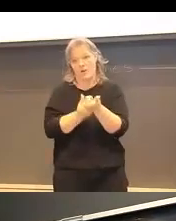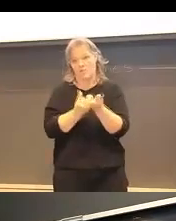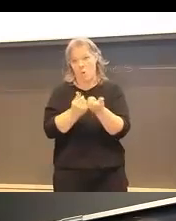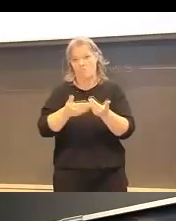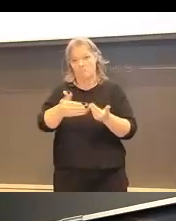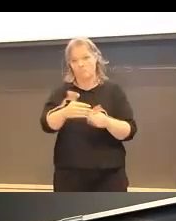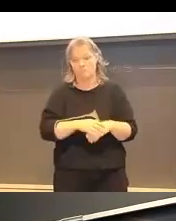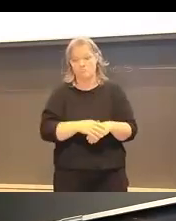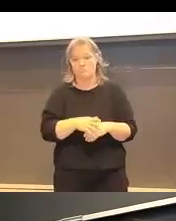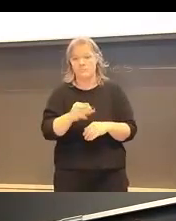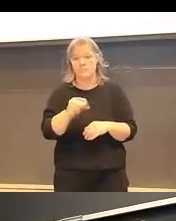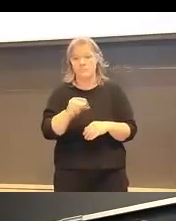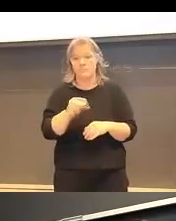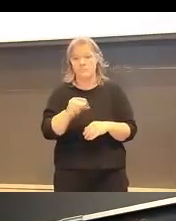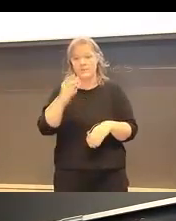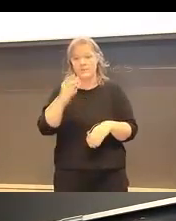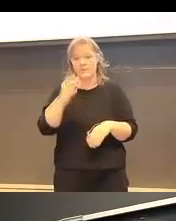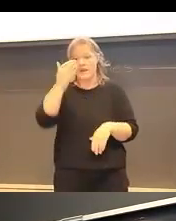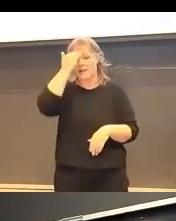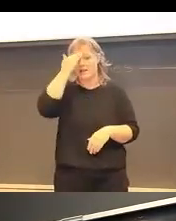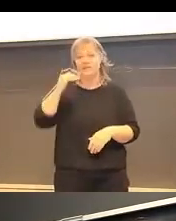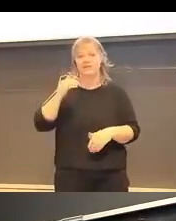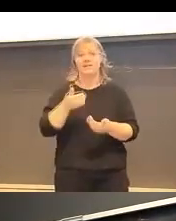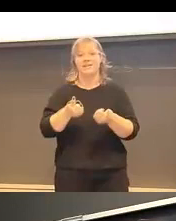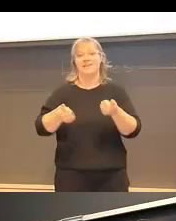to acknowledge our senior coaching team many of whom you'll see around the room today for